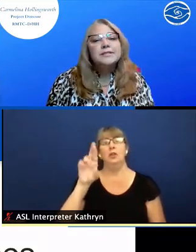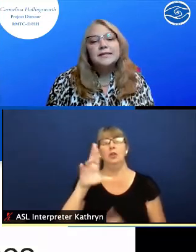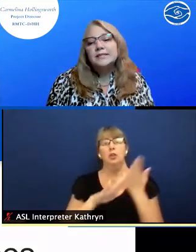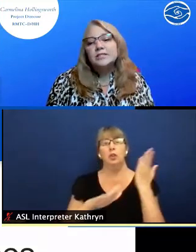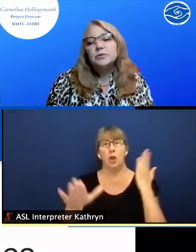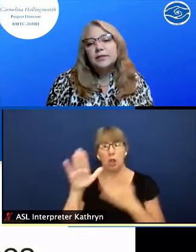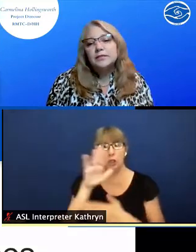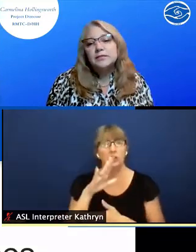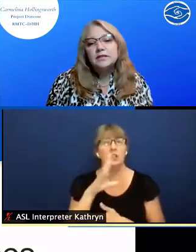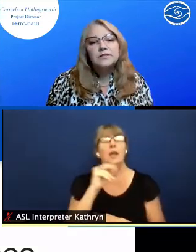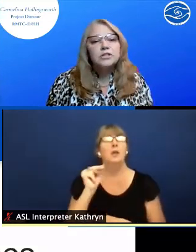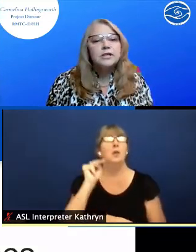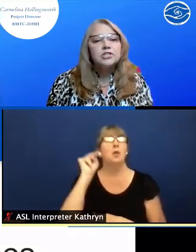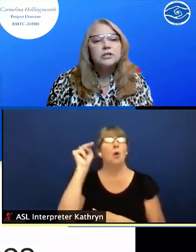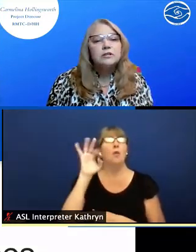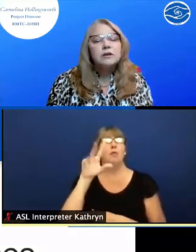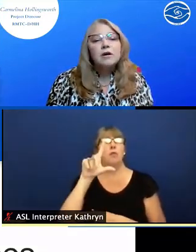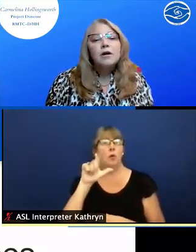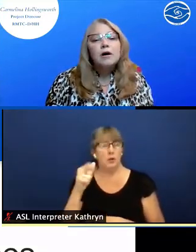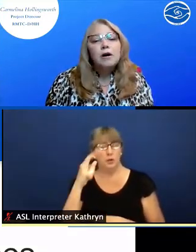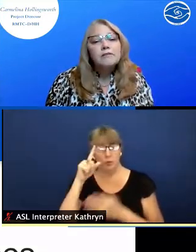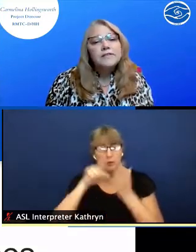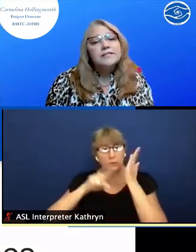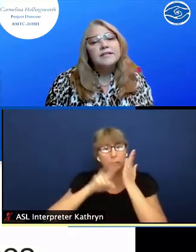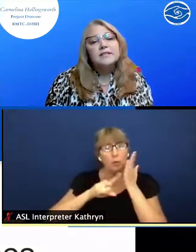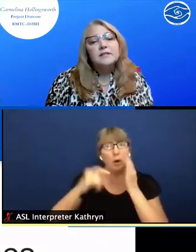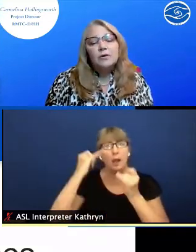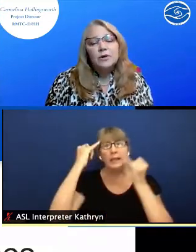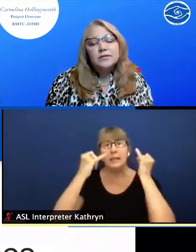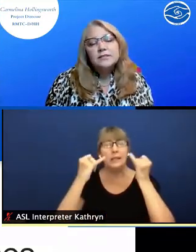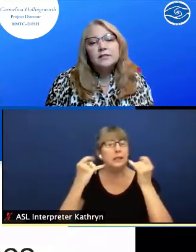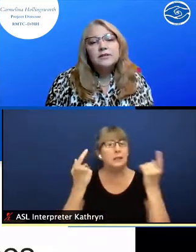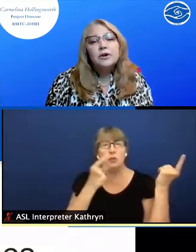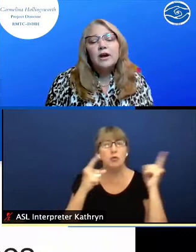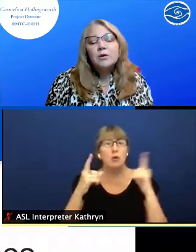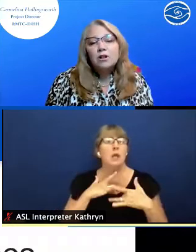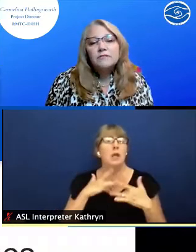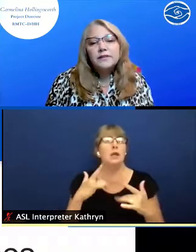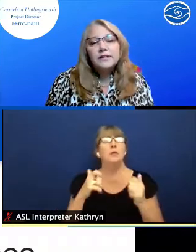ideas related to education. All of these things allow us to deliver high quality,